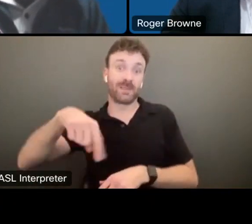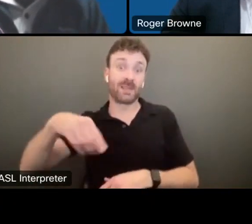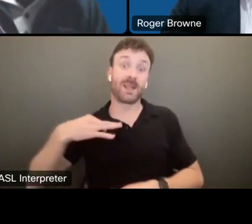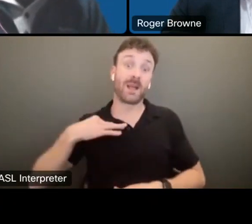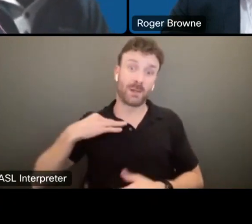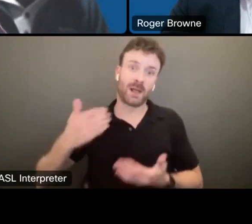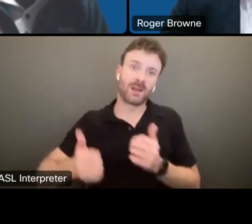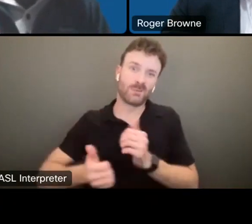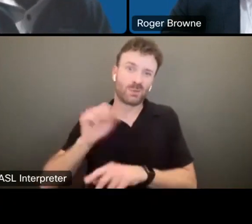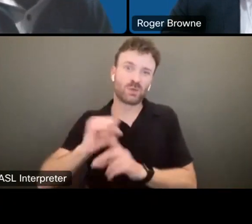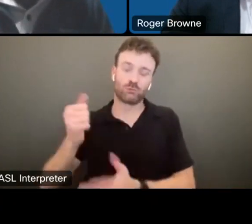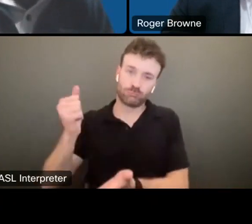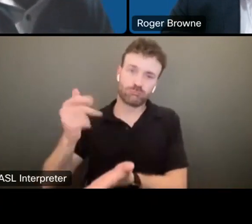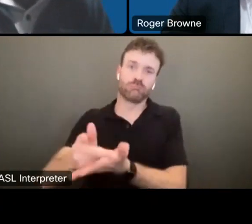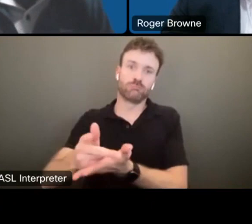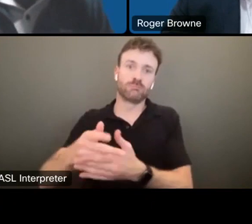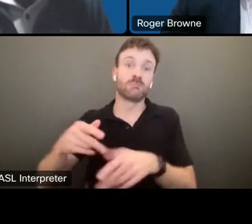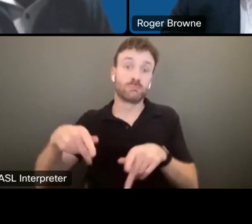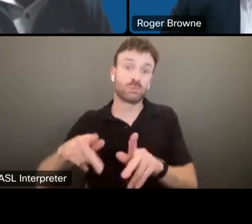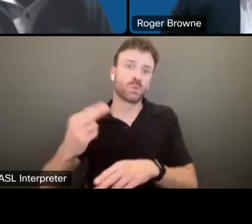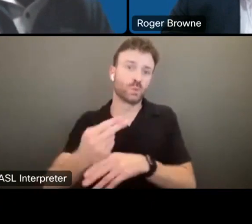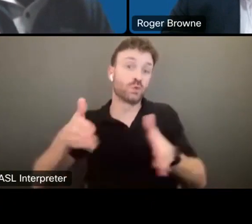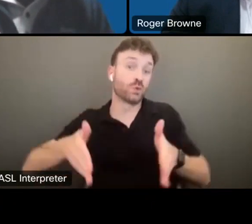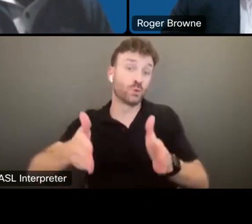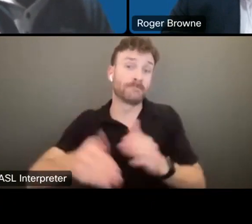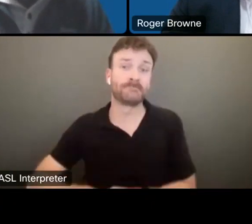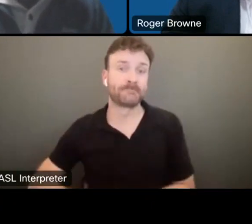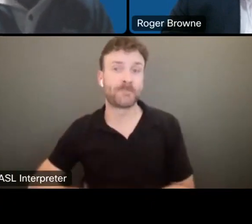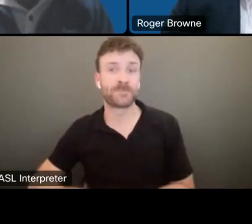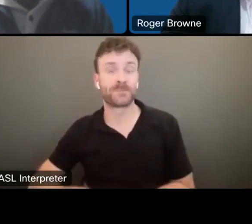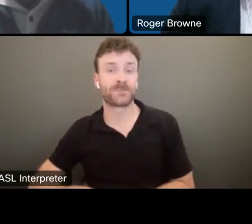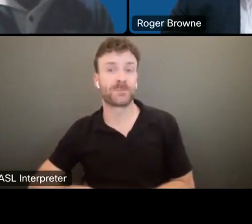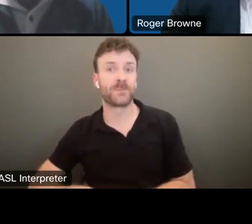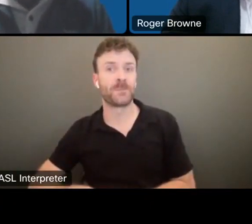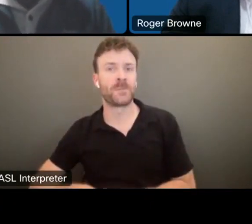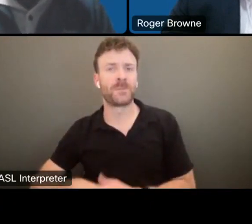being permitted to use the right of way. I'm not too sure what the last question was.